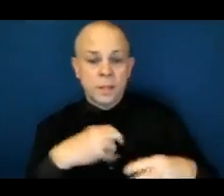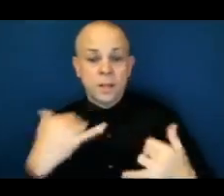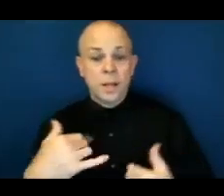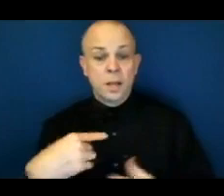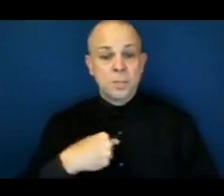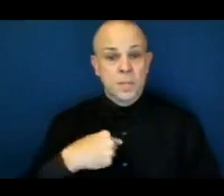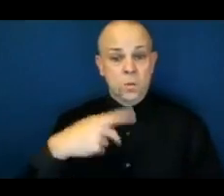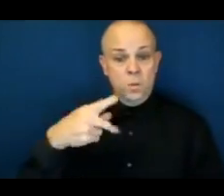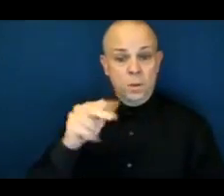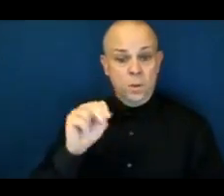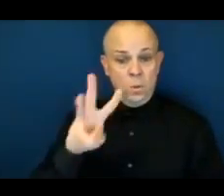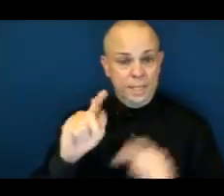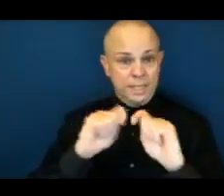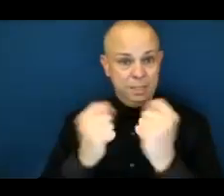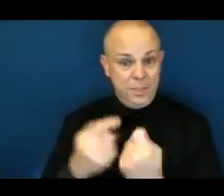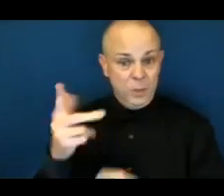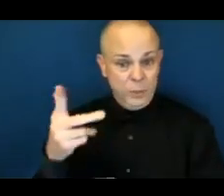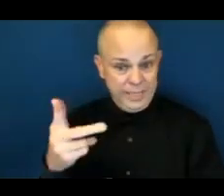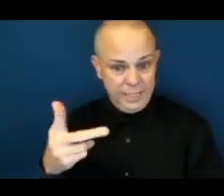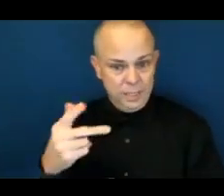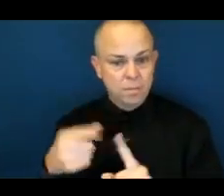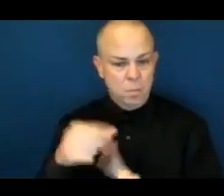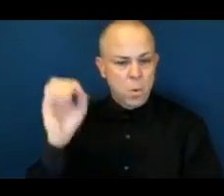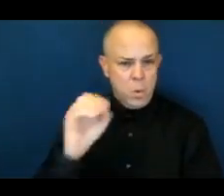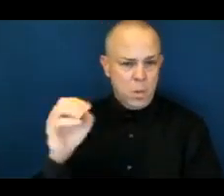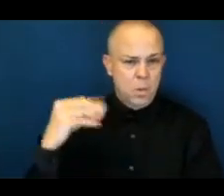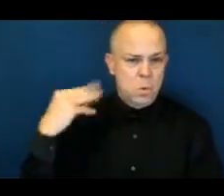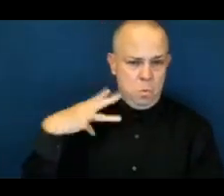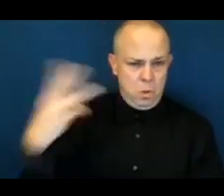Washington uh in fact just uh last week we were in the Madras area